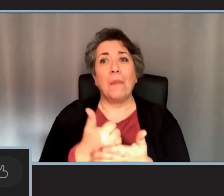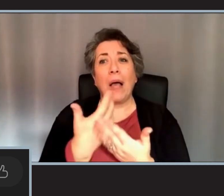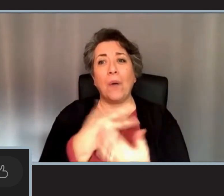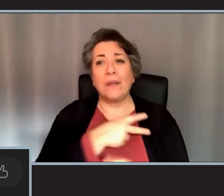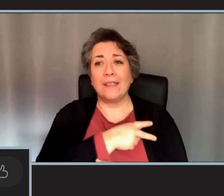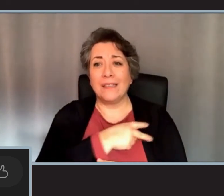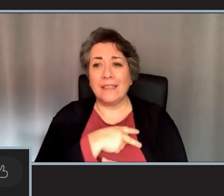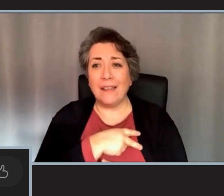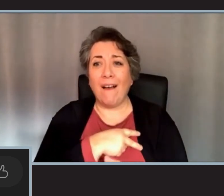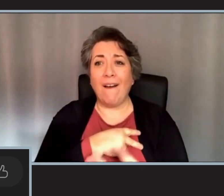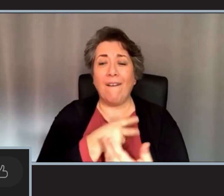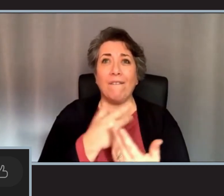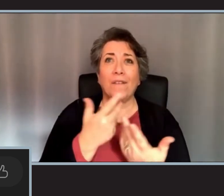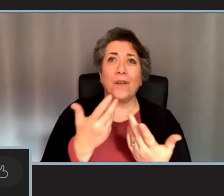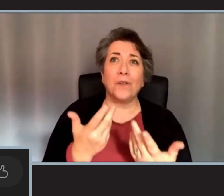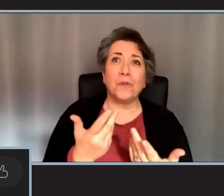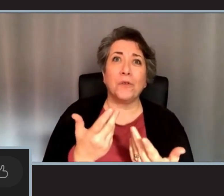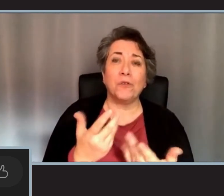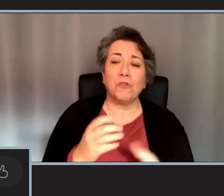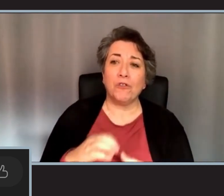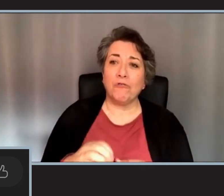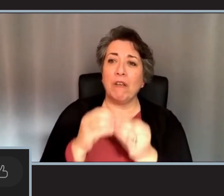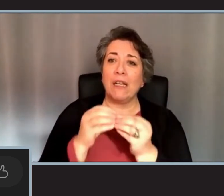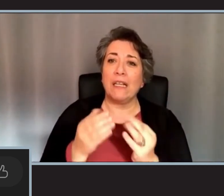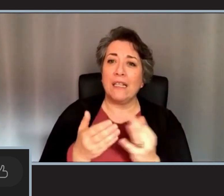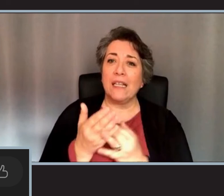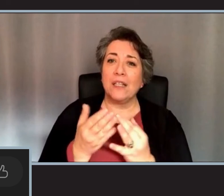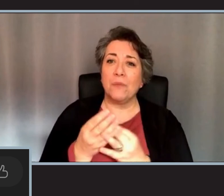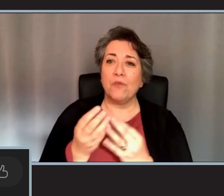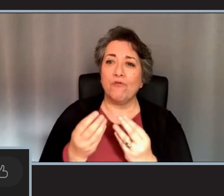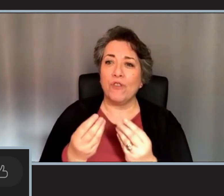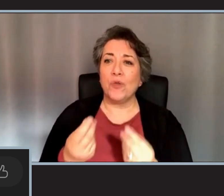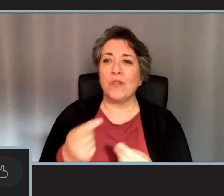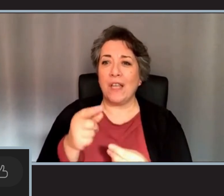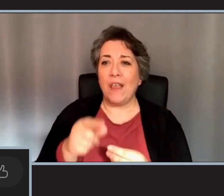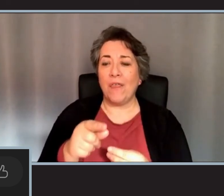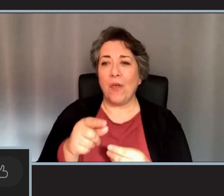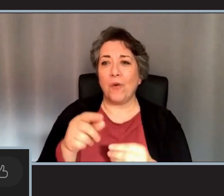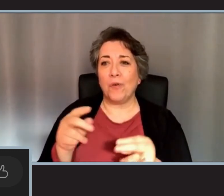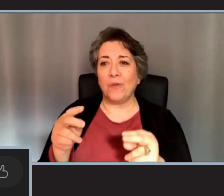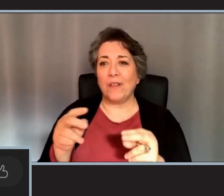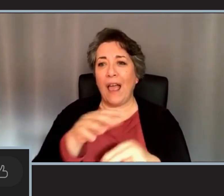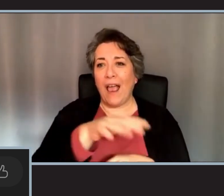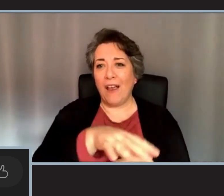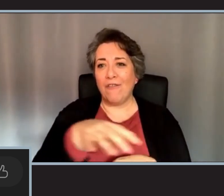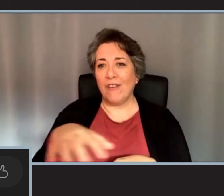accessible resources in those subject areas, particularly that can be adjusted really well